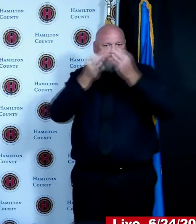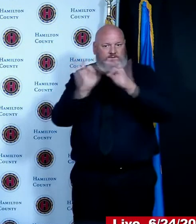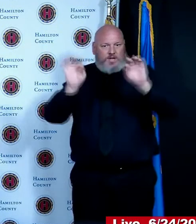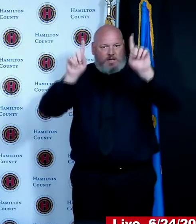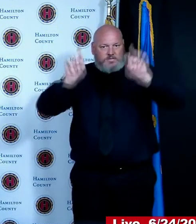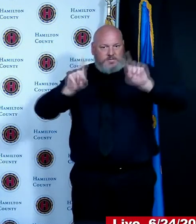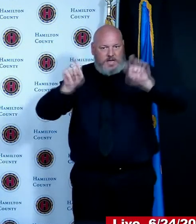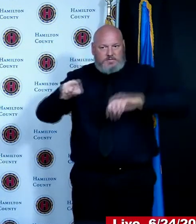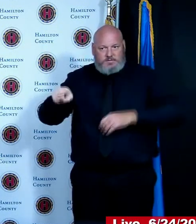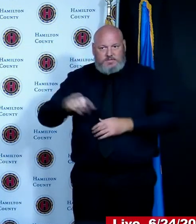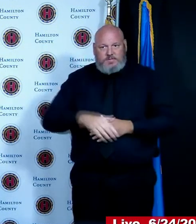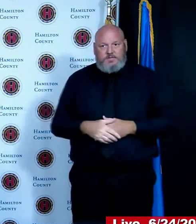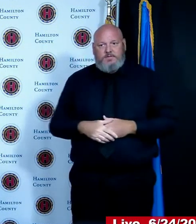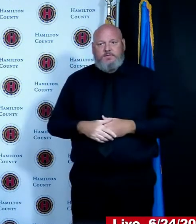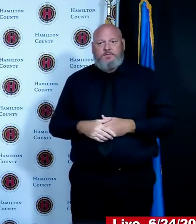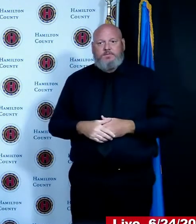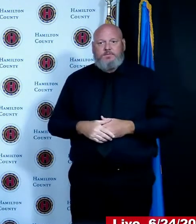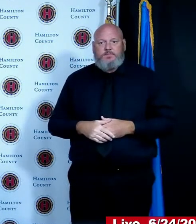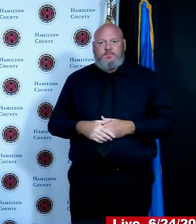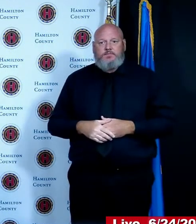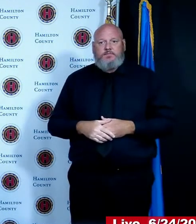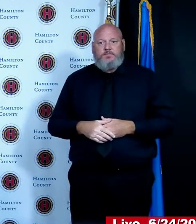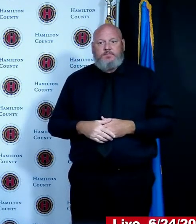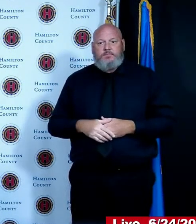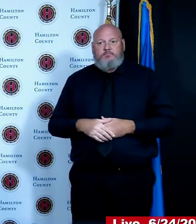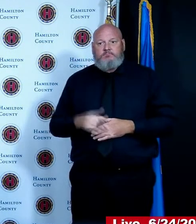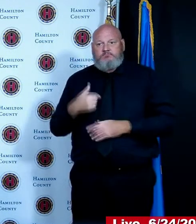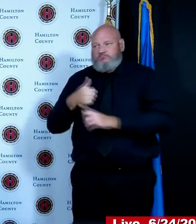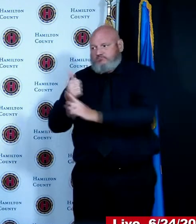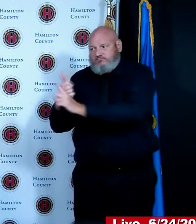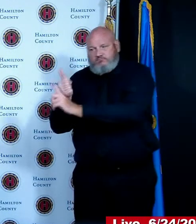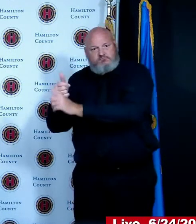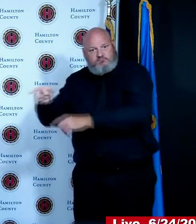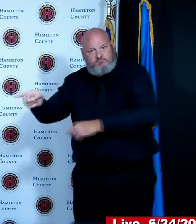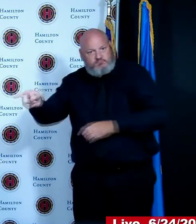personally called some of them over the weekend and said hey you know are you